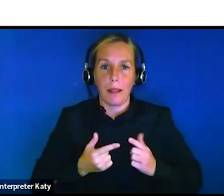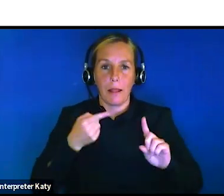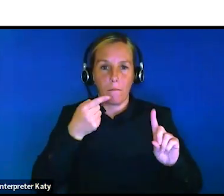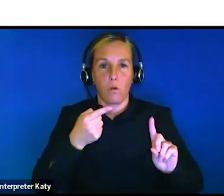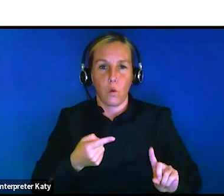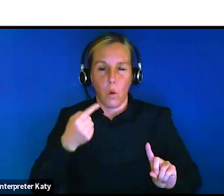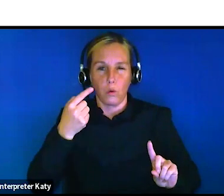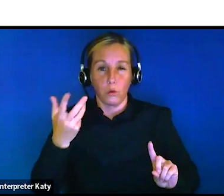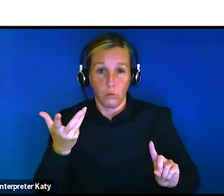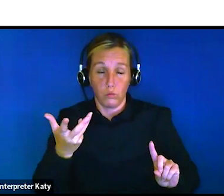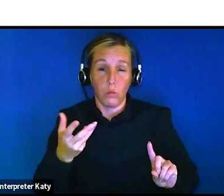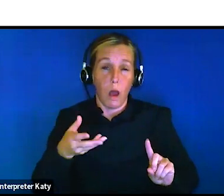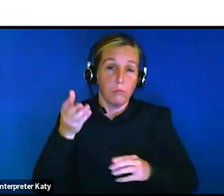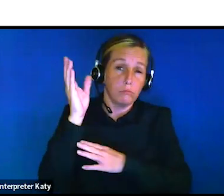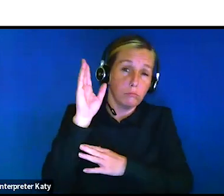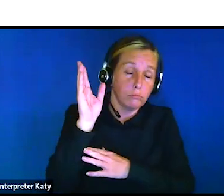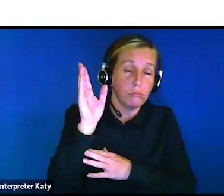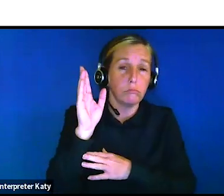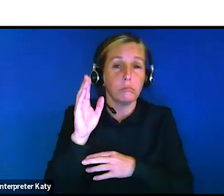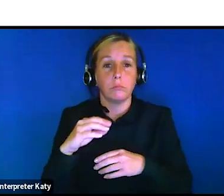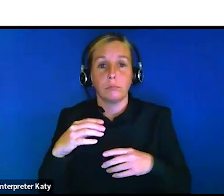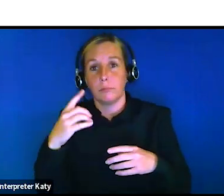for mental help and domestic violence.